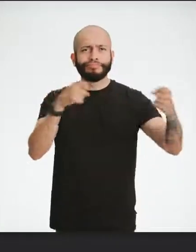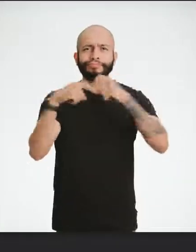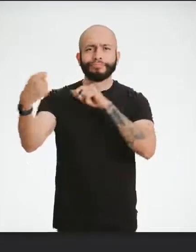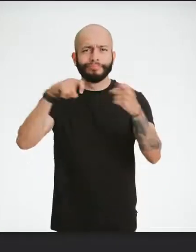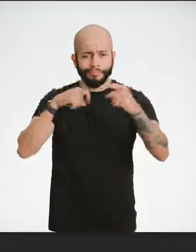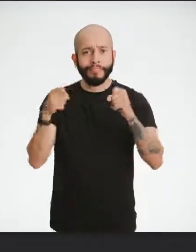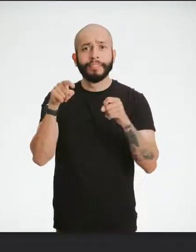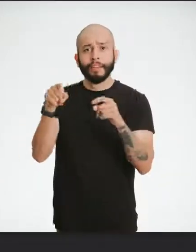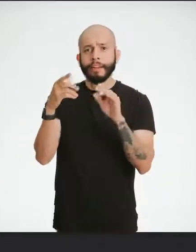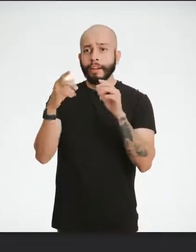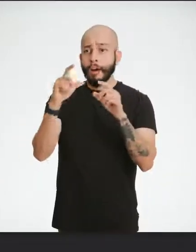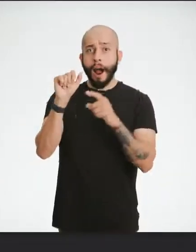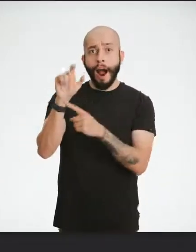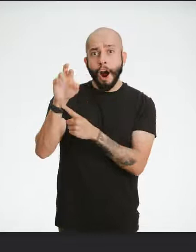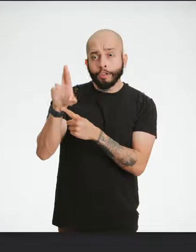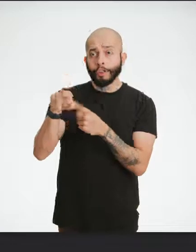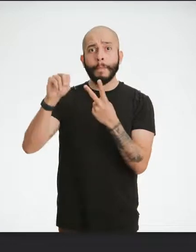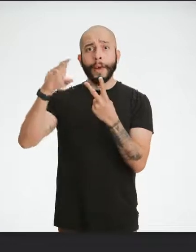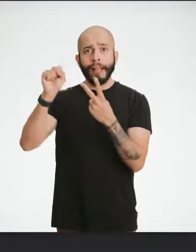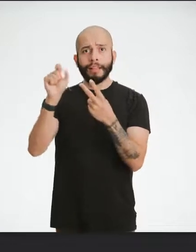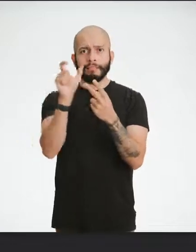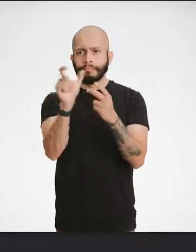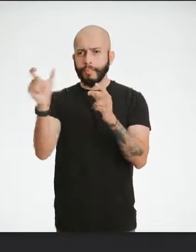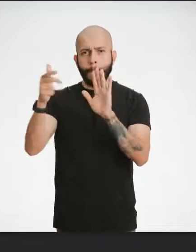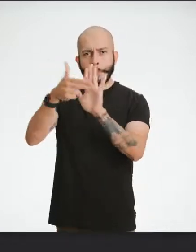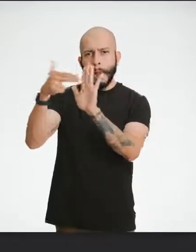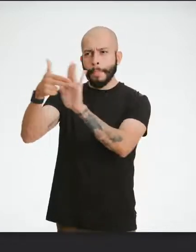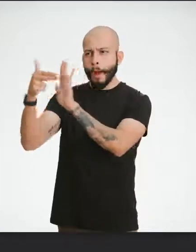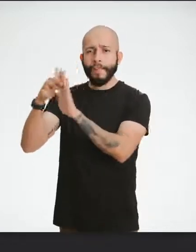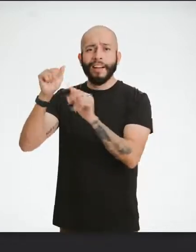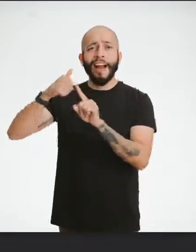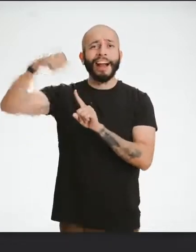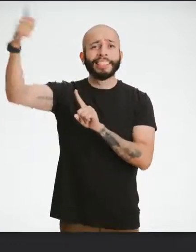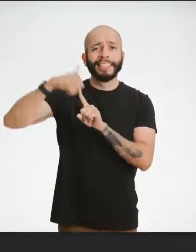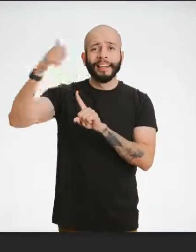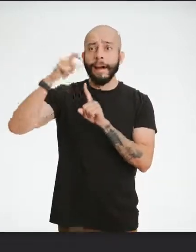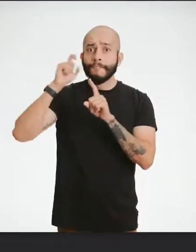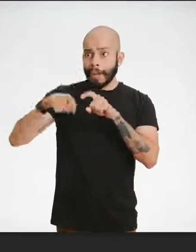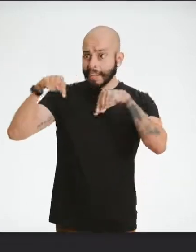The "distributed" keyword marks these actors and methods that can be accessed remotely,